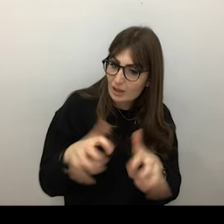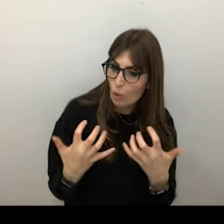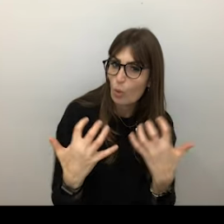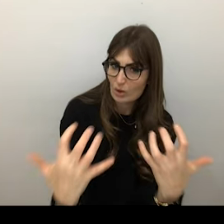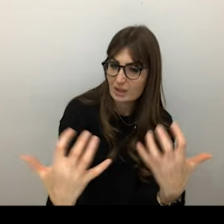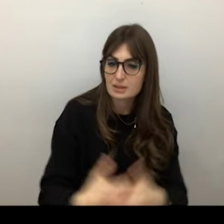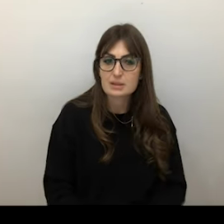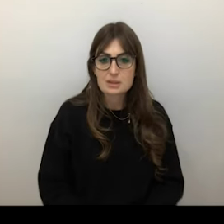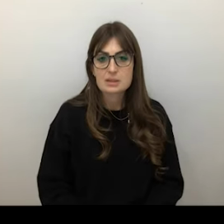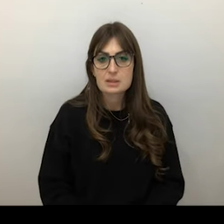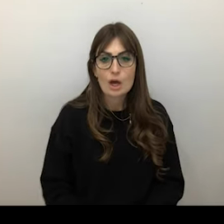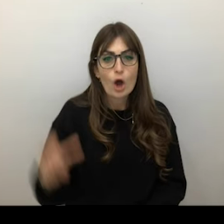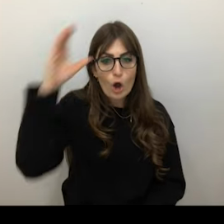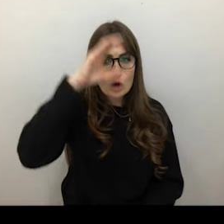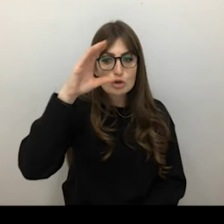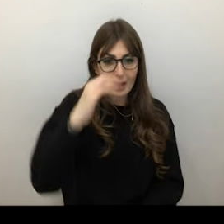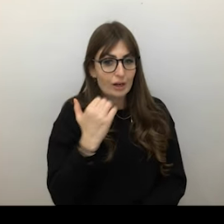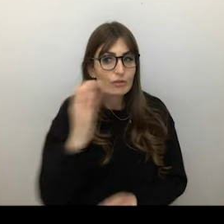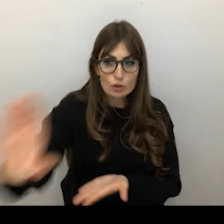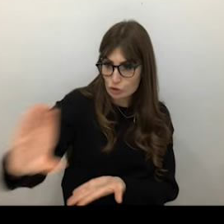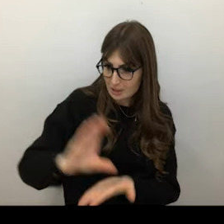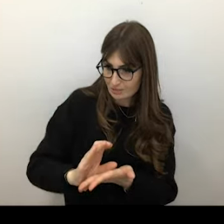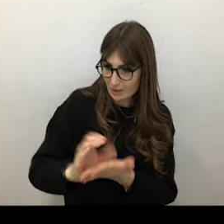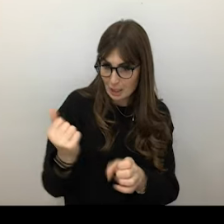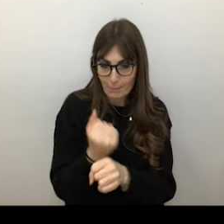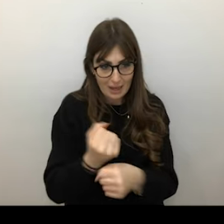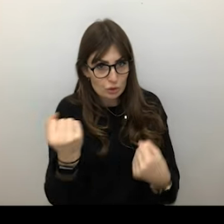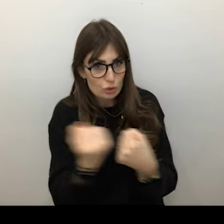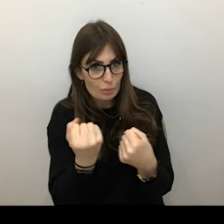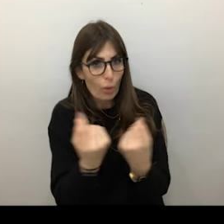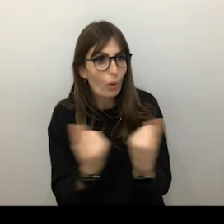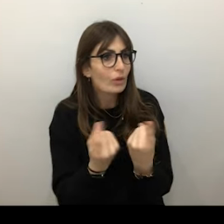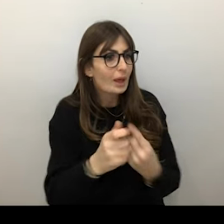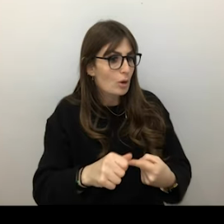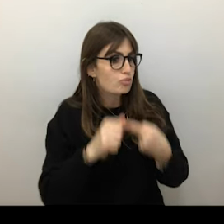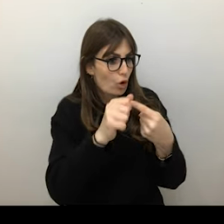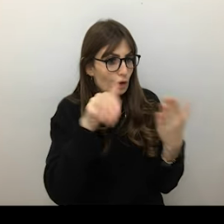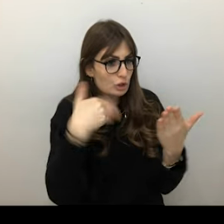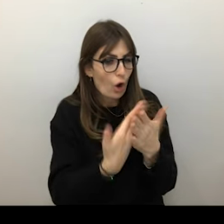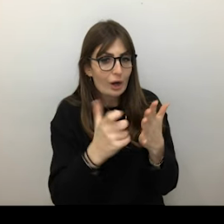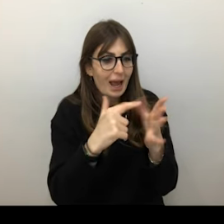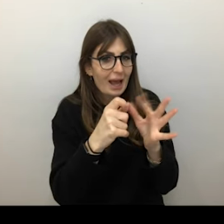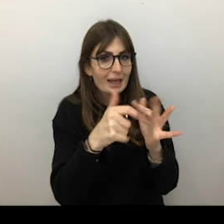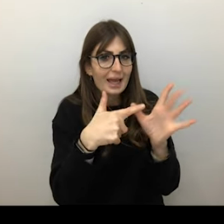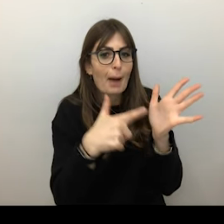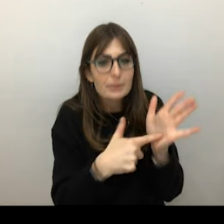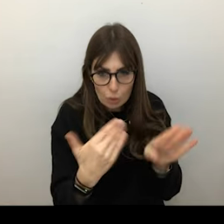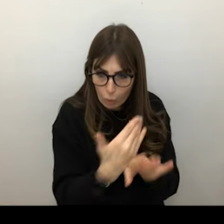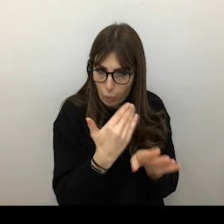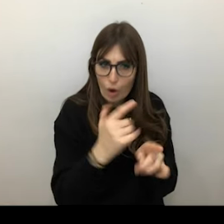For example, the Creative Futures Fund is not designed to support projects primarily focused on capital works or